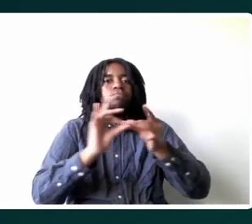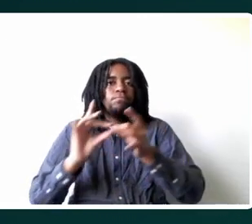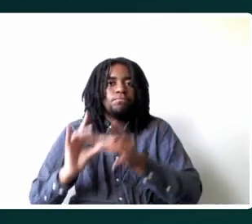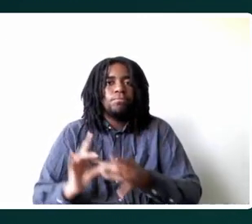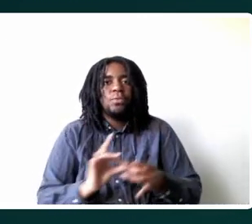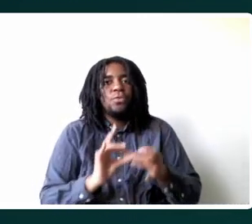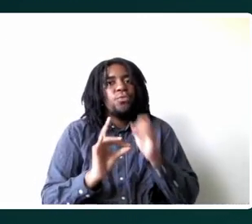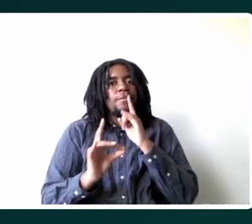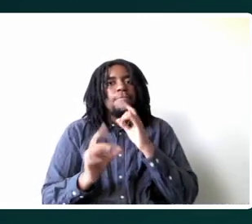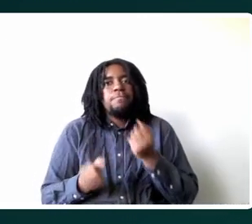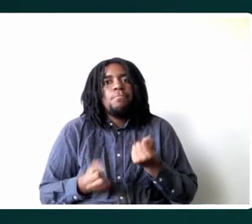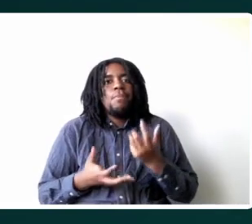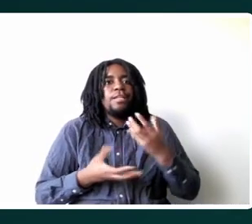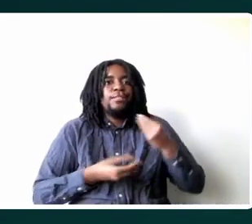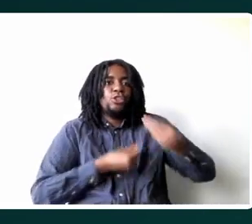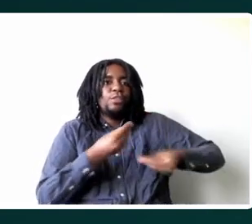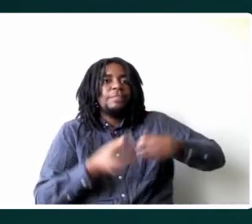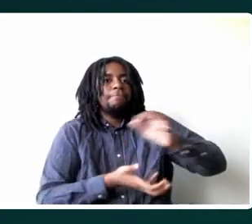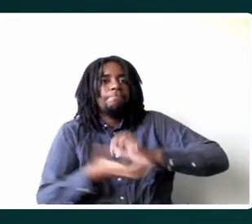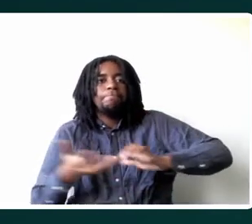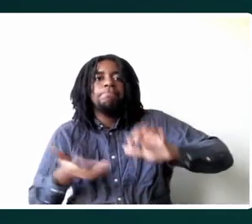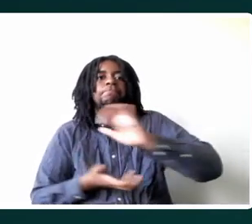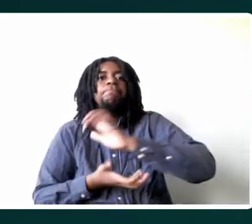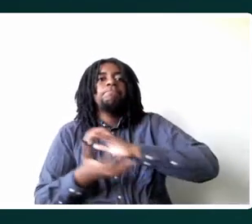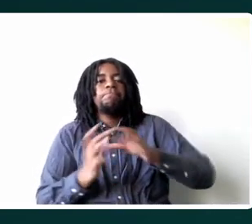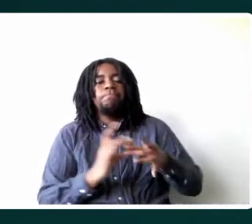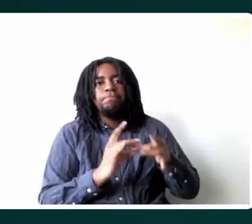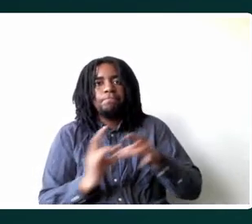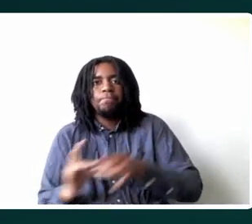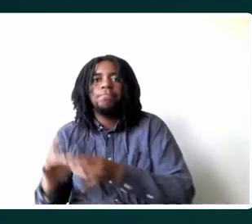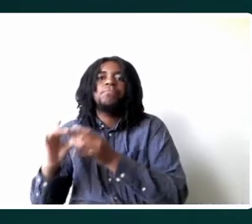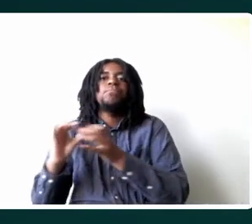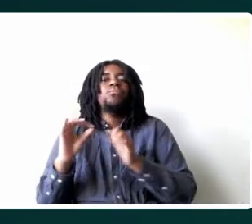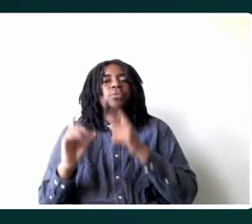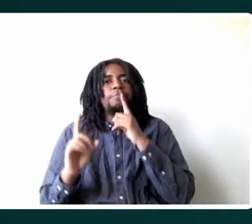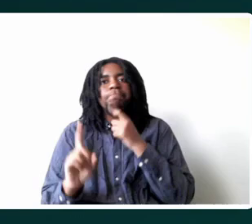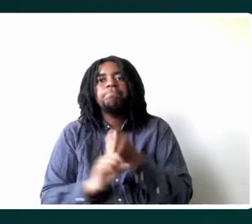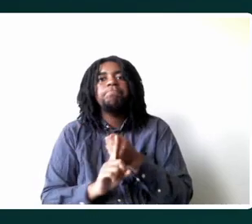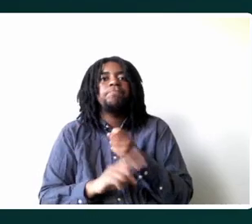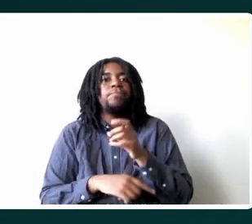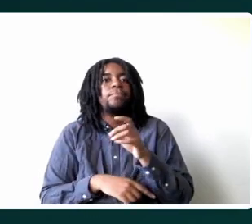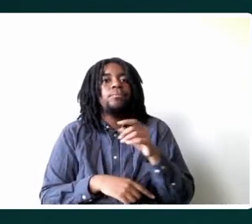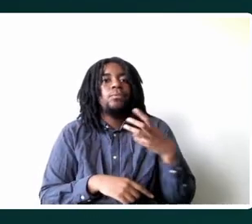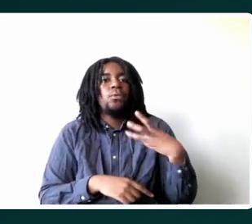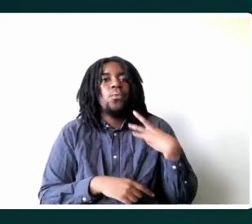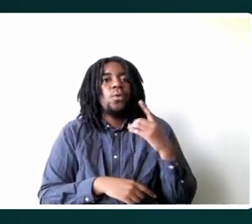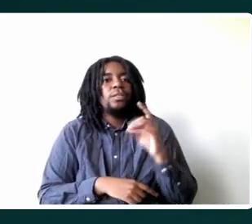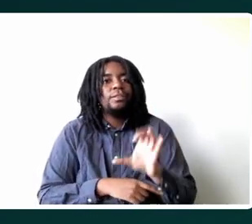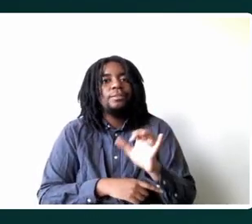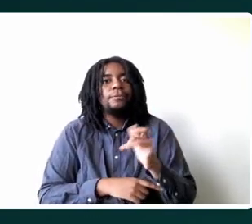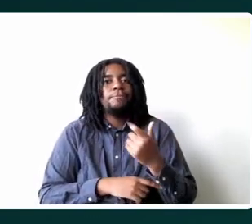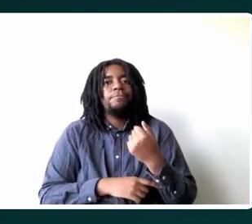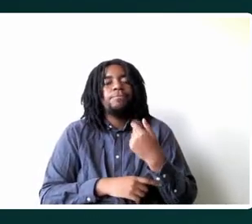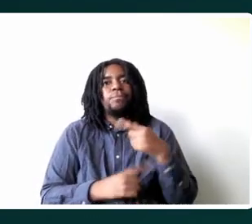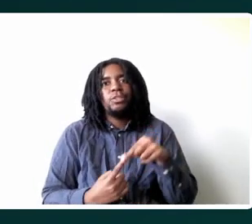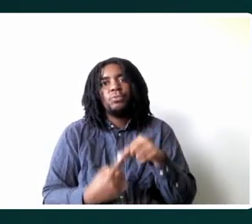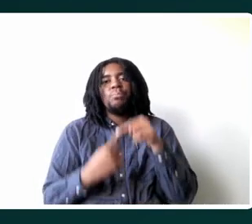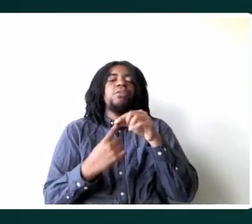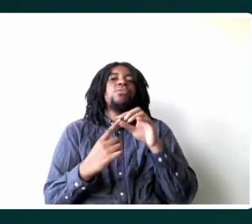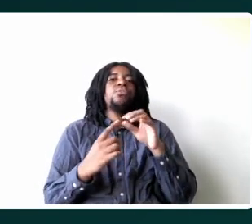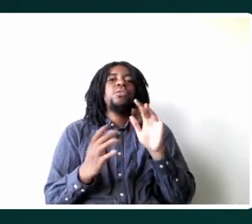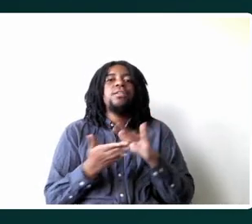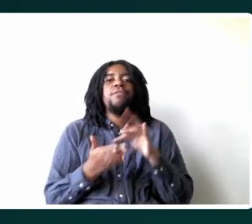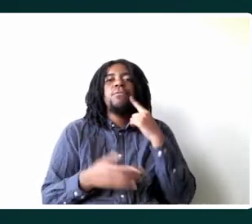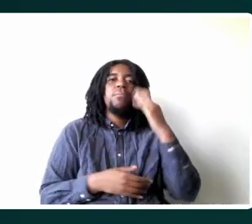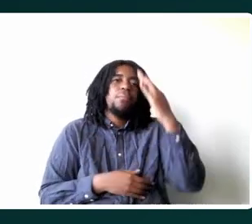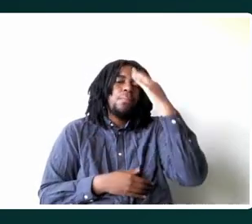relationships that helped make Washington an unparalleled center for Black arts education.